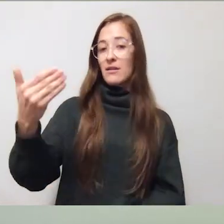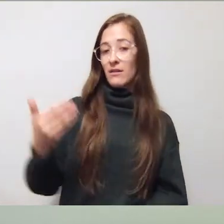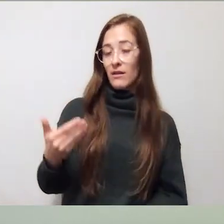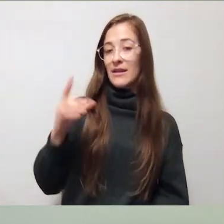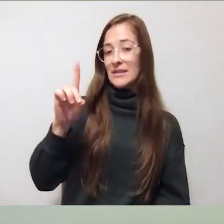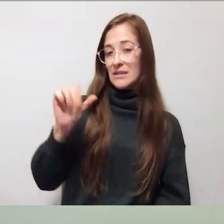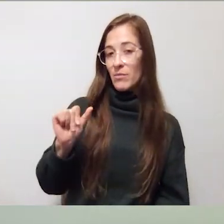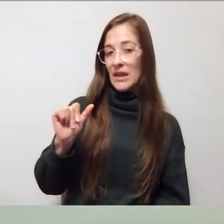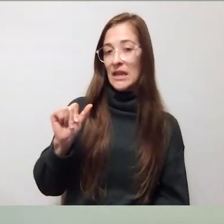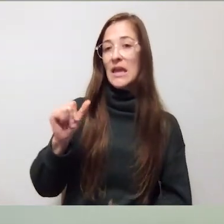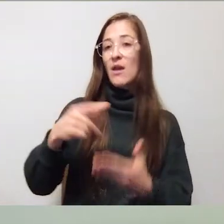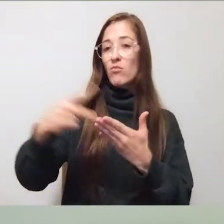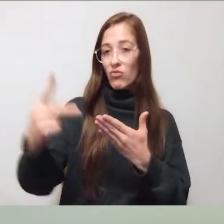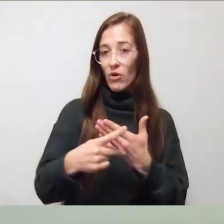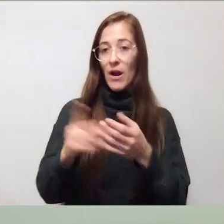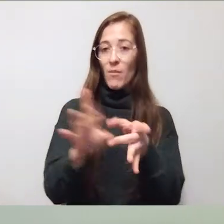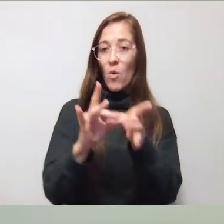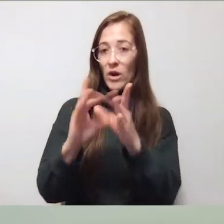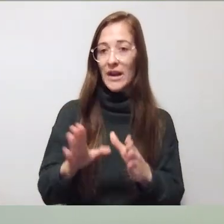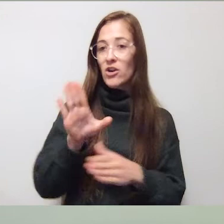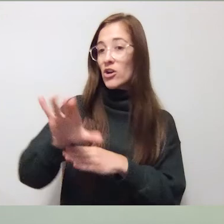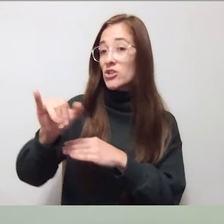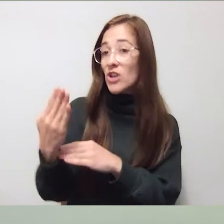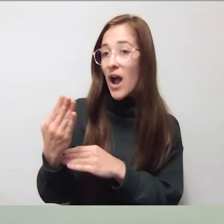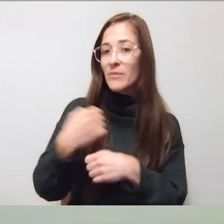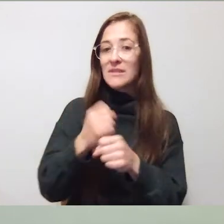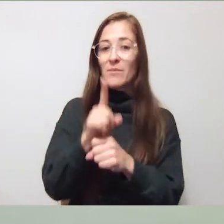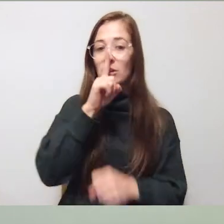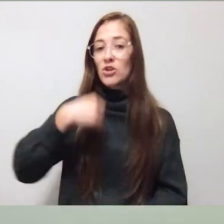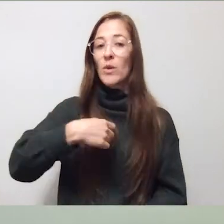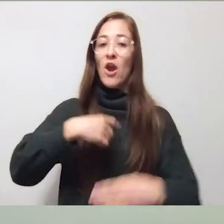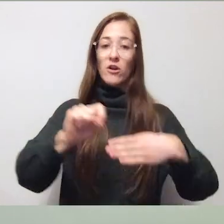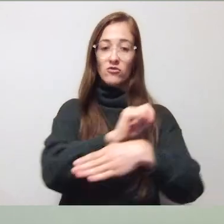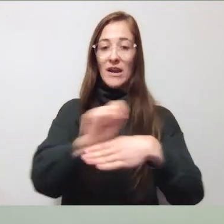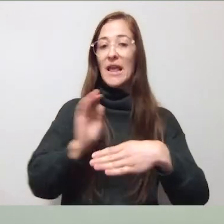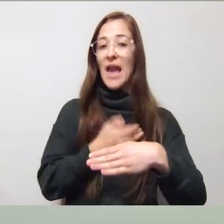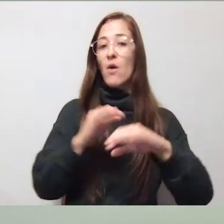And her overall job is to make sure that we're training our Office for the Aging staff to make sure